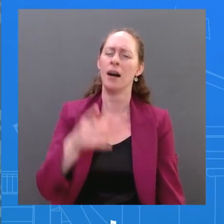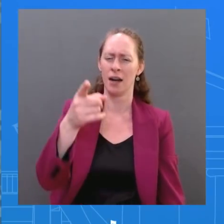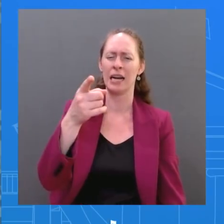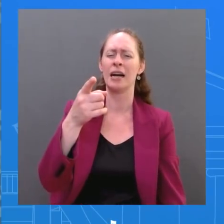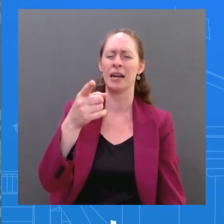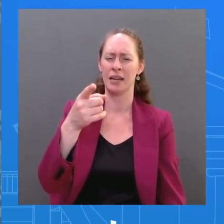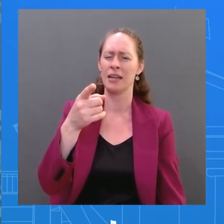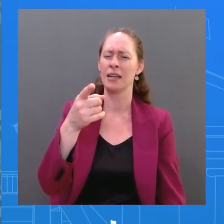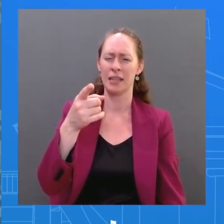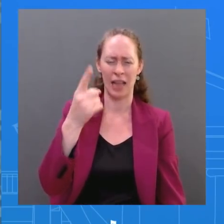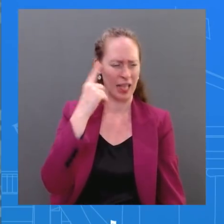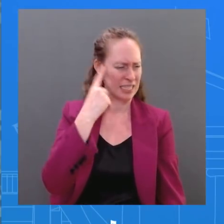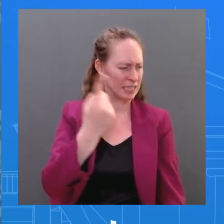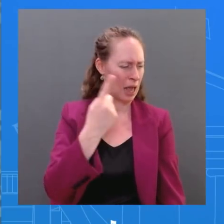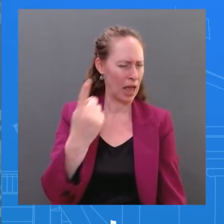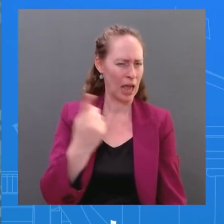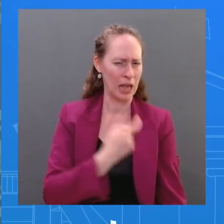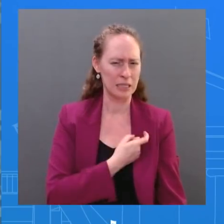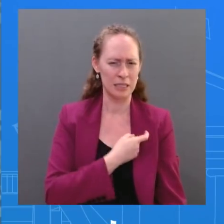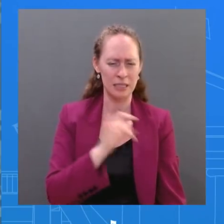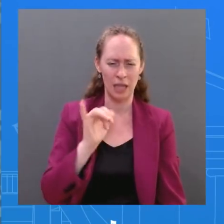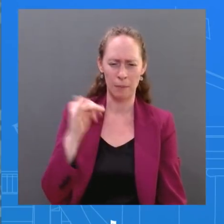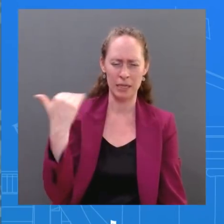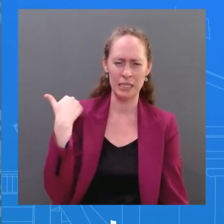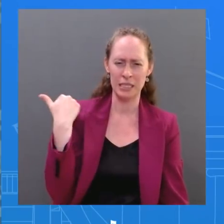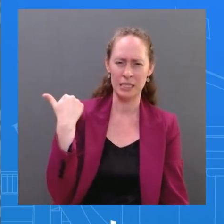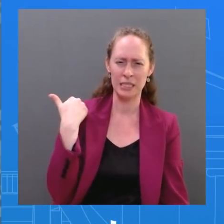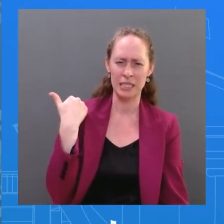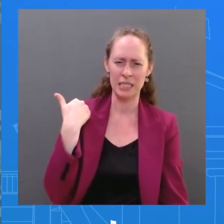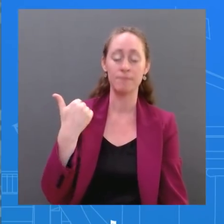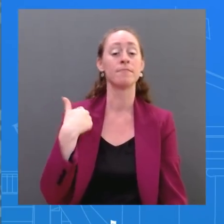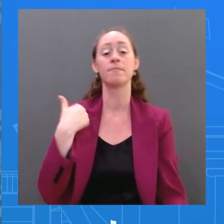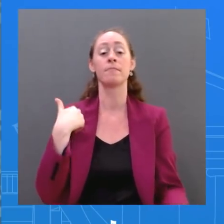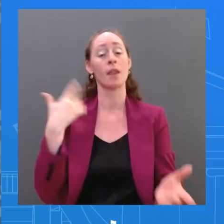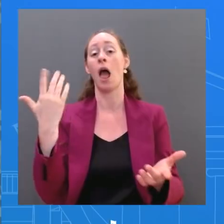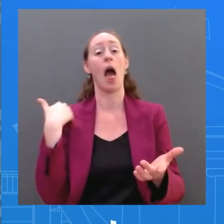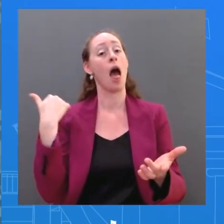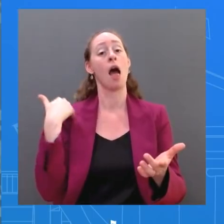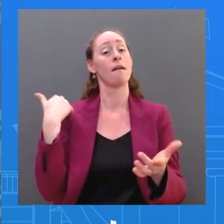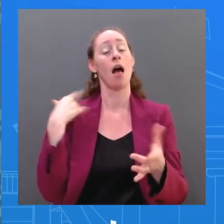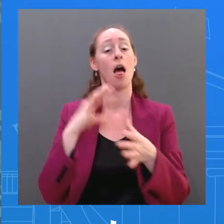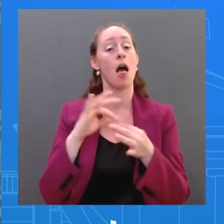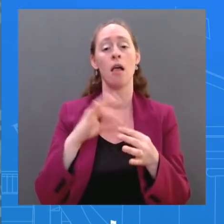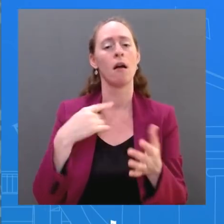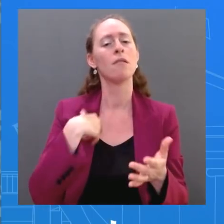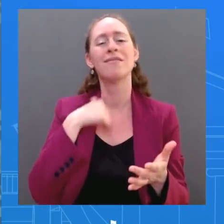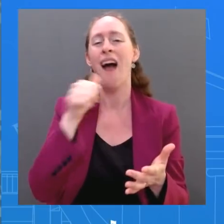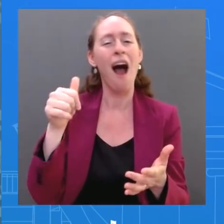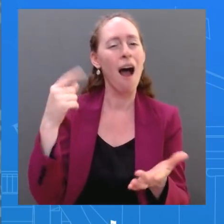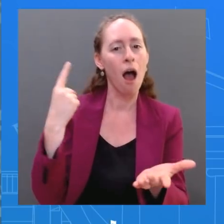and I'll said this -- I'll say this to you, which is, like, we do not comment on vacancies. This is a vacancy. It's not something that we're going to comment on.